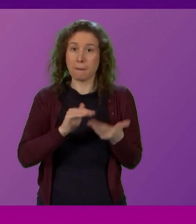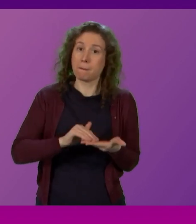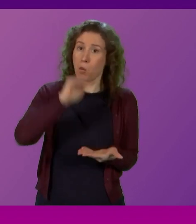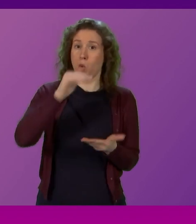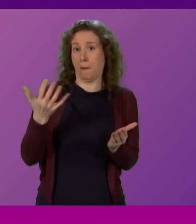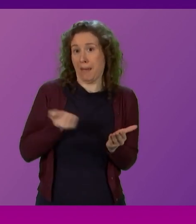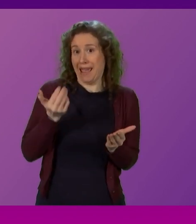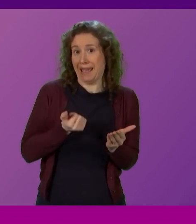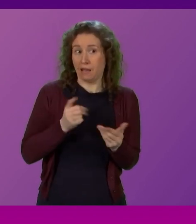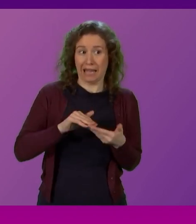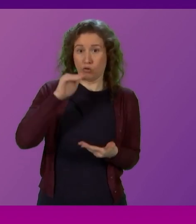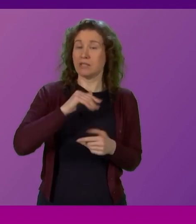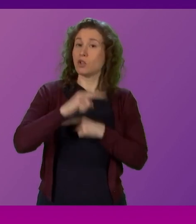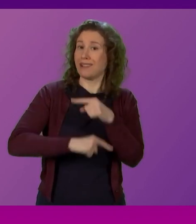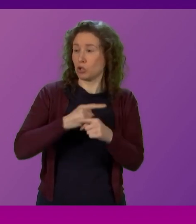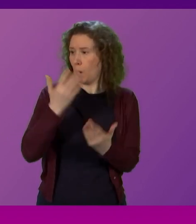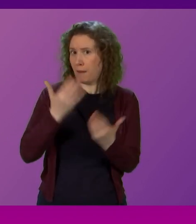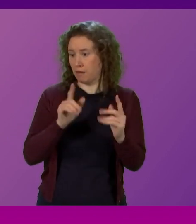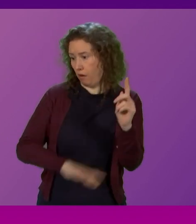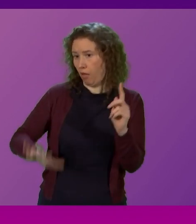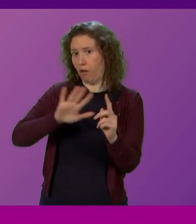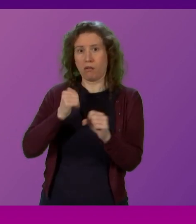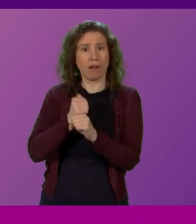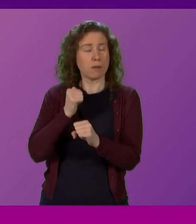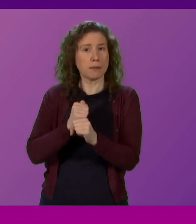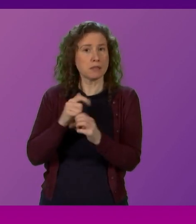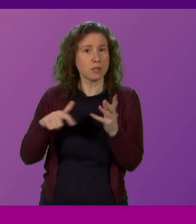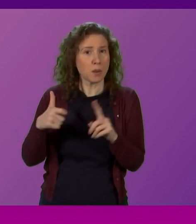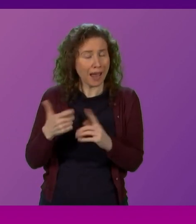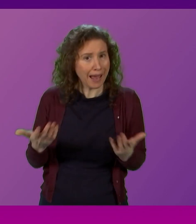increase for next year than any other Government in the UK is offering.